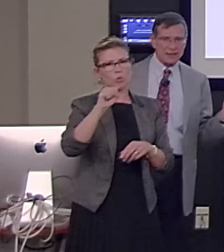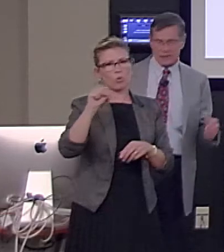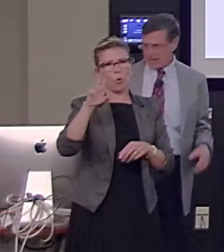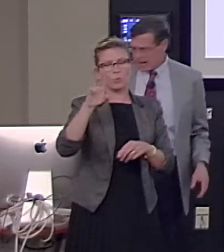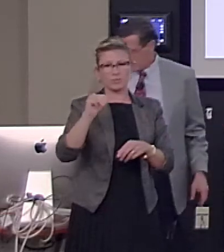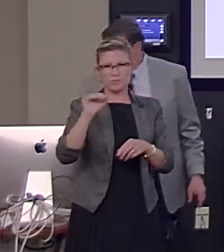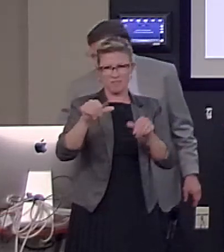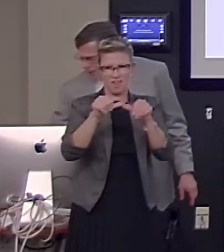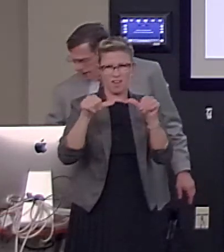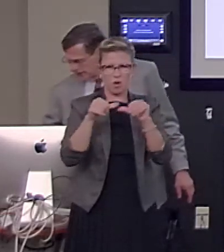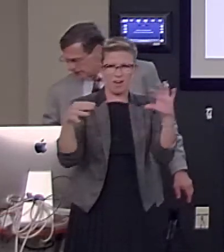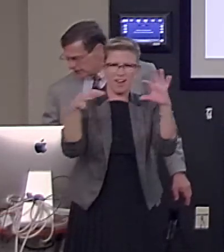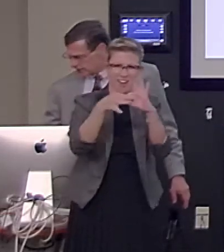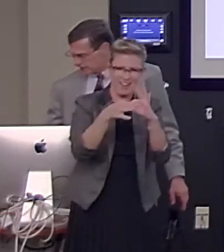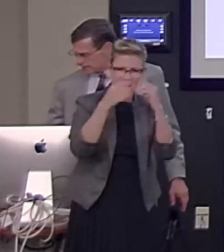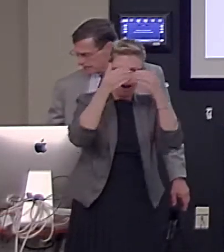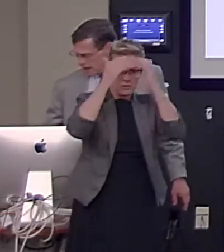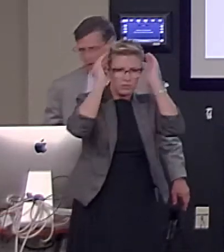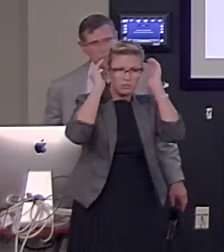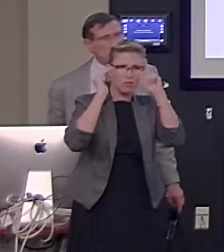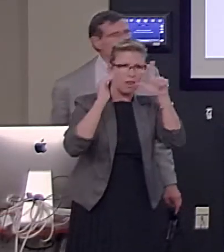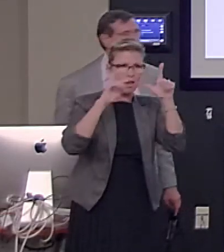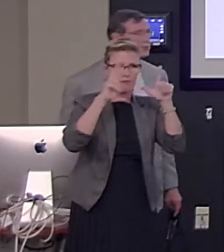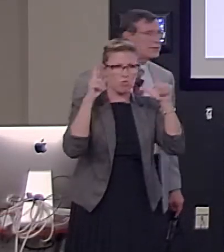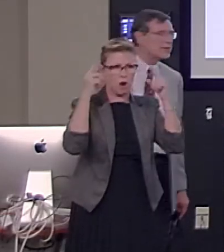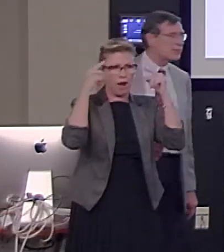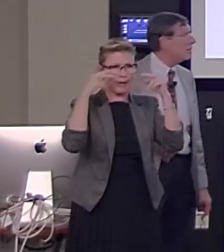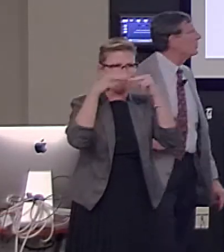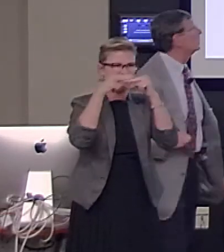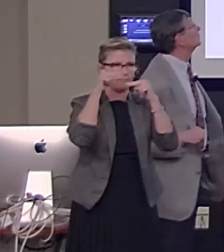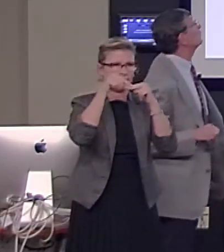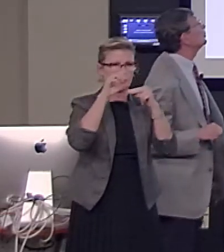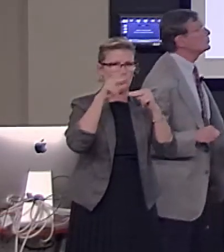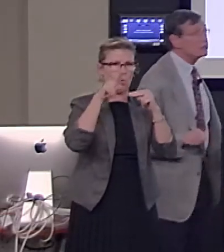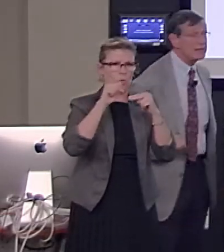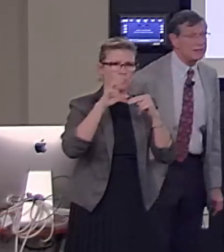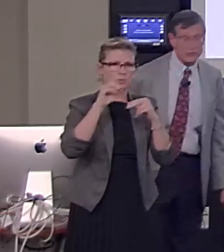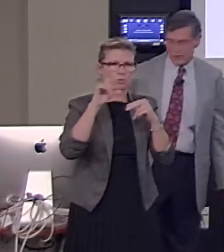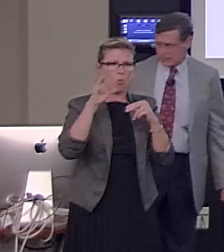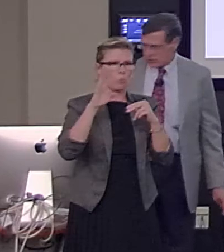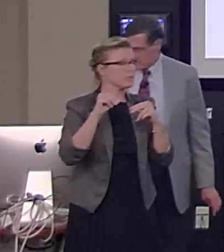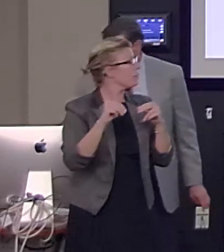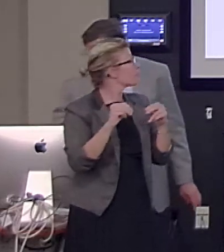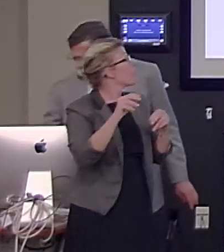that connect the two hemispheres. We also did something called diffusion tensor imaging